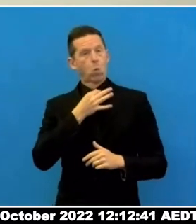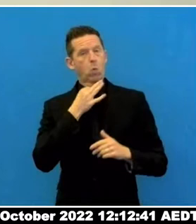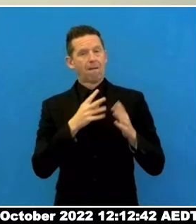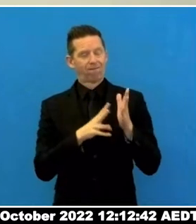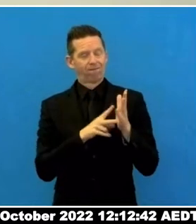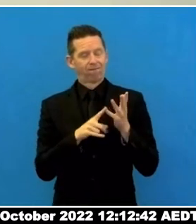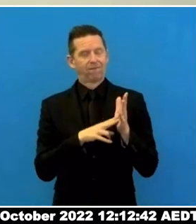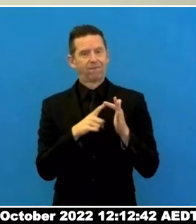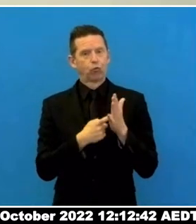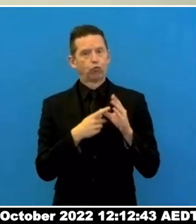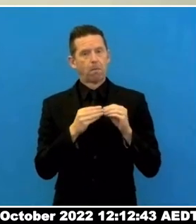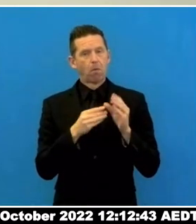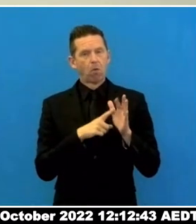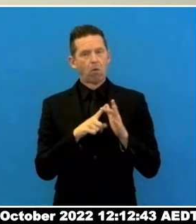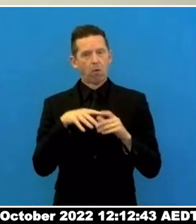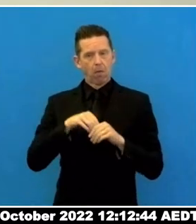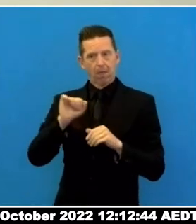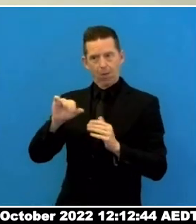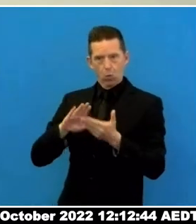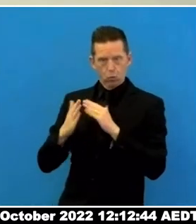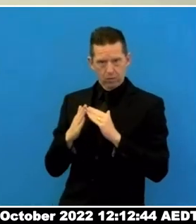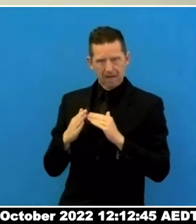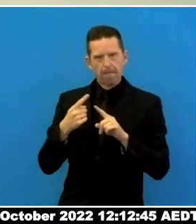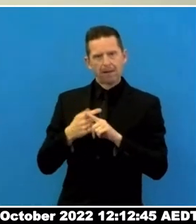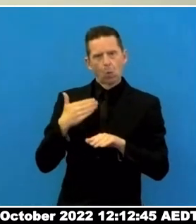and support their recovery, and also to work with services